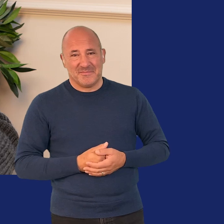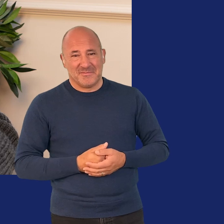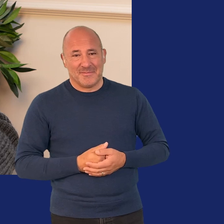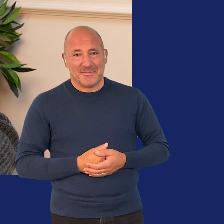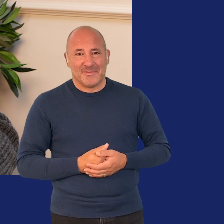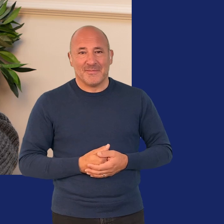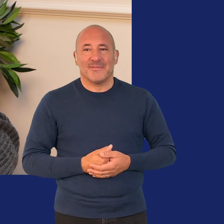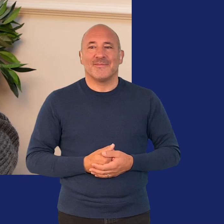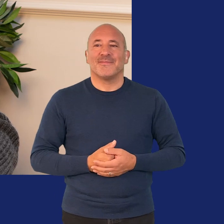thing. So-